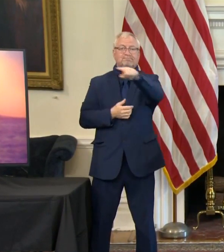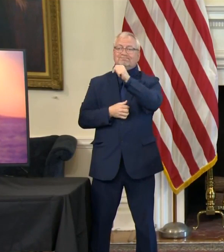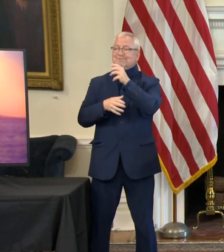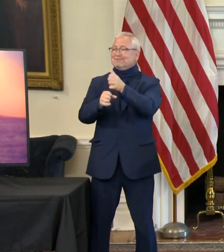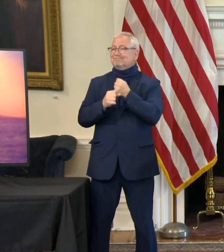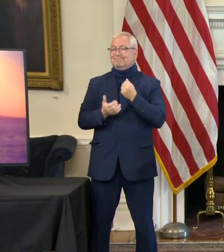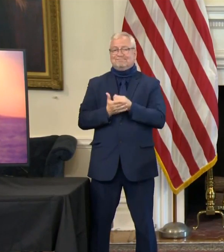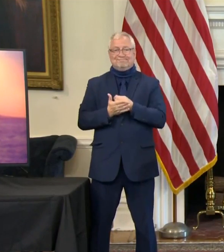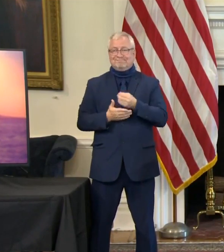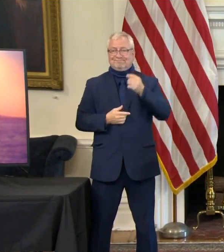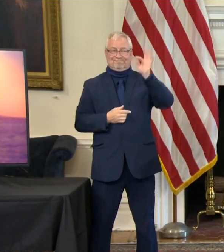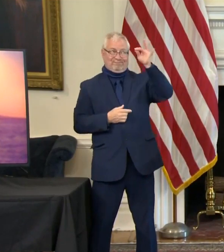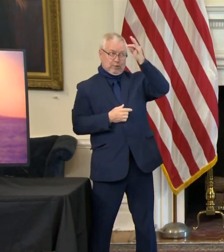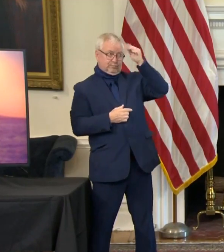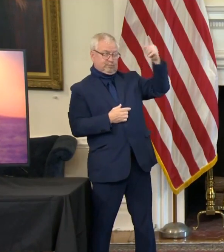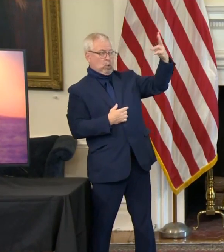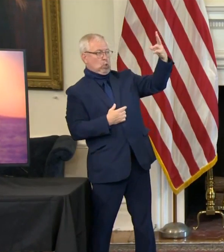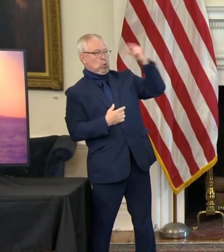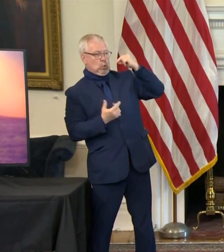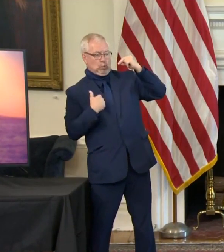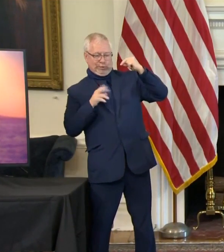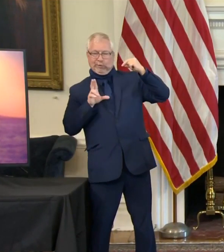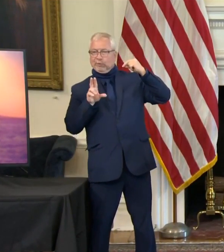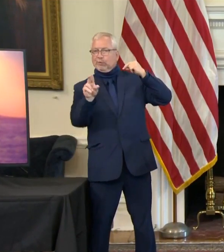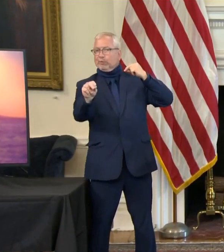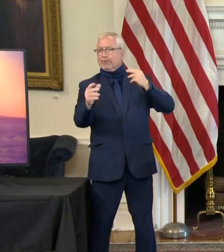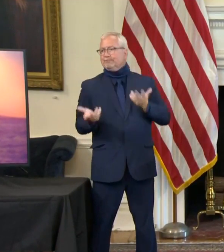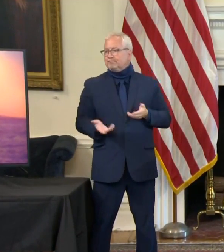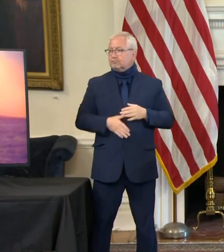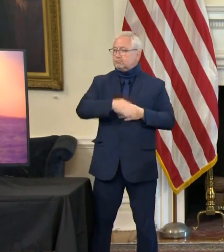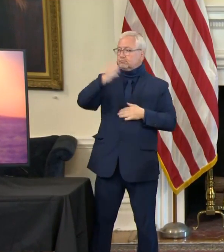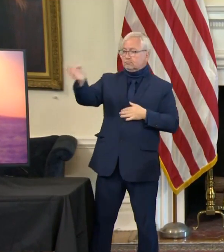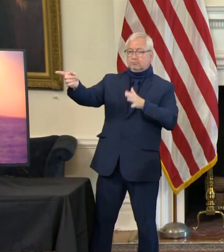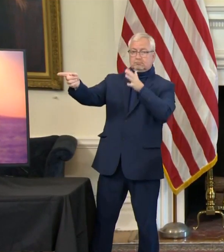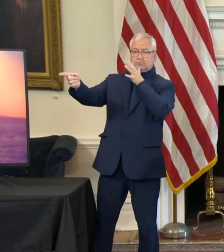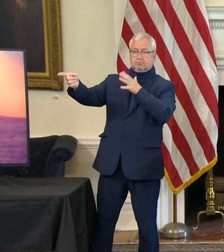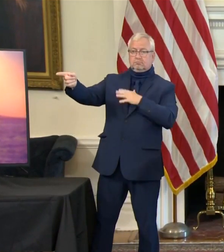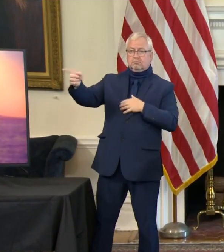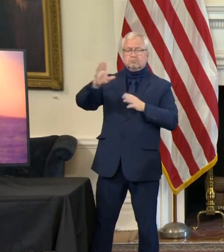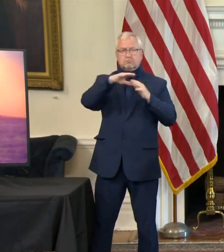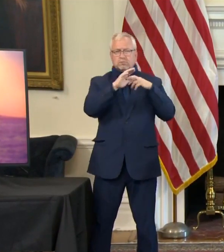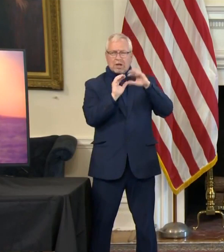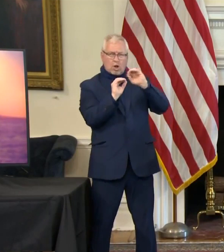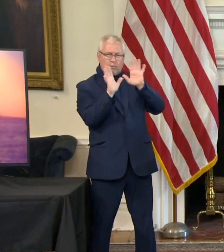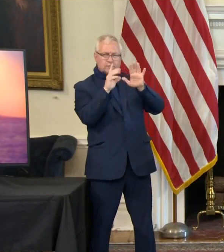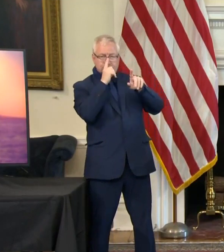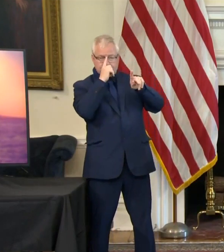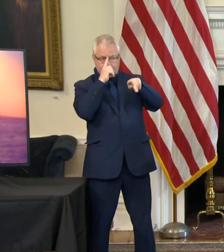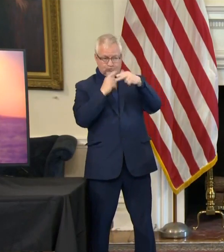BUT A HUGE CHUNK OF THEM, SADLY, ARE KNOCKING TO GET CHECKS EVER, BECAUSE THE FEDERAL GOVERNMENT WILL NOT PAY THEM.